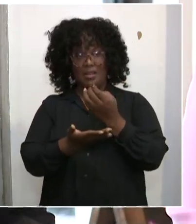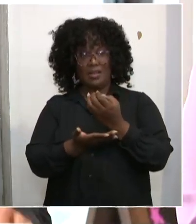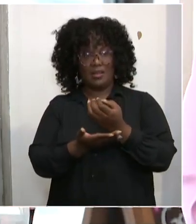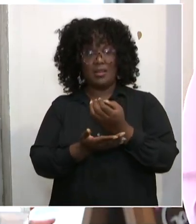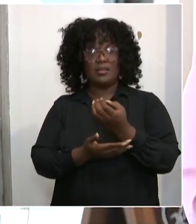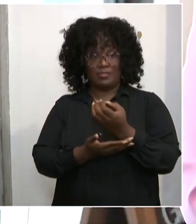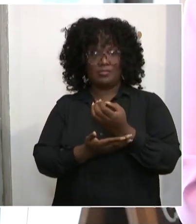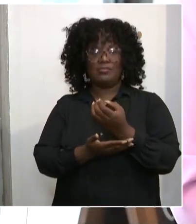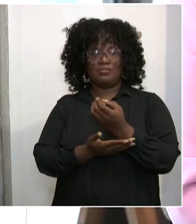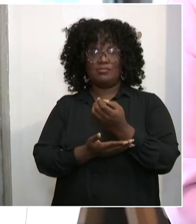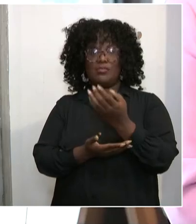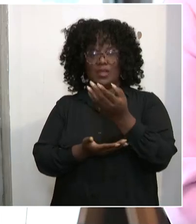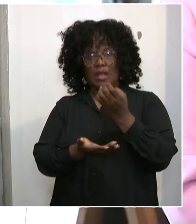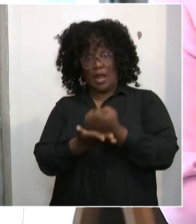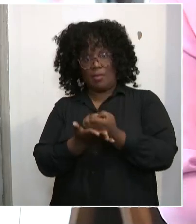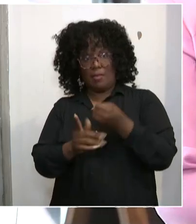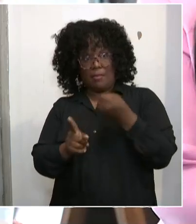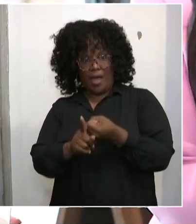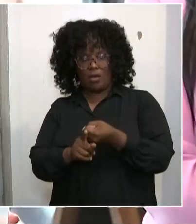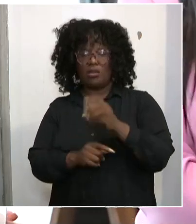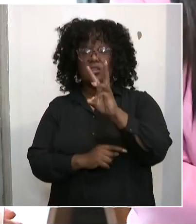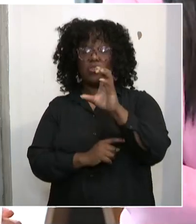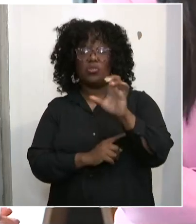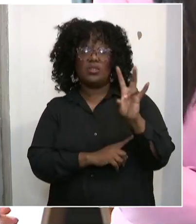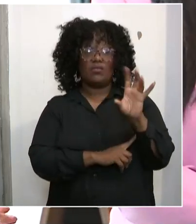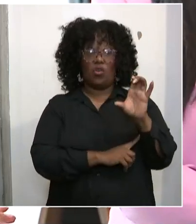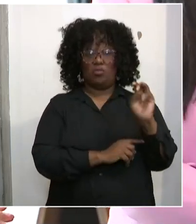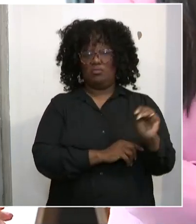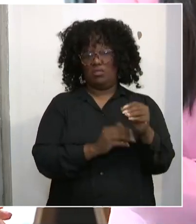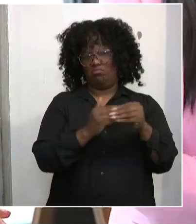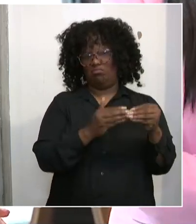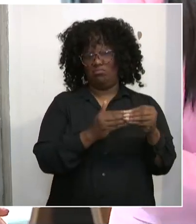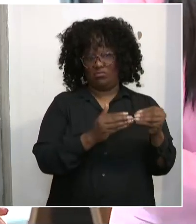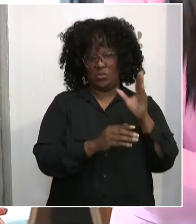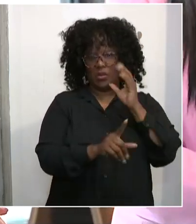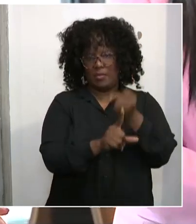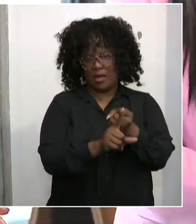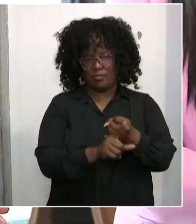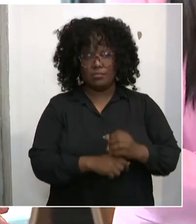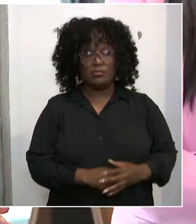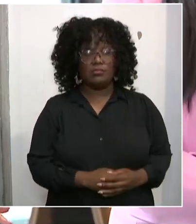A quick off topic if I could to your budget proposal, there is a